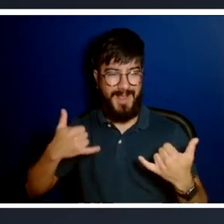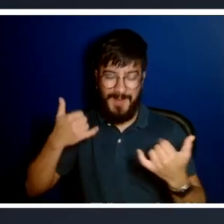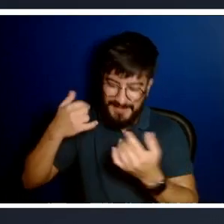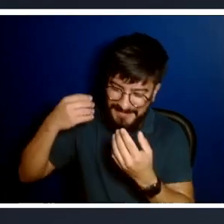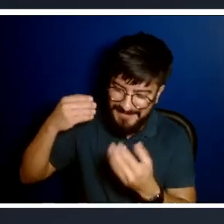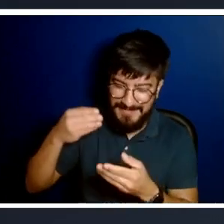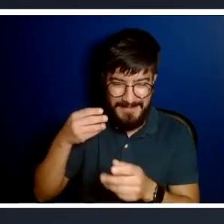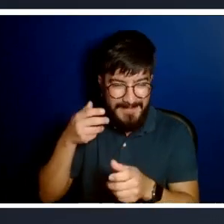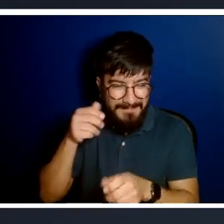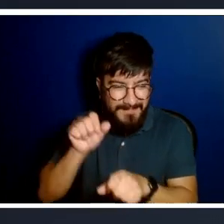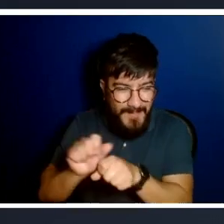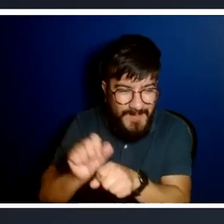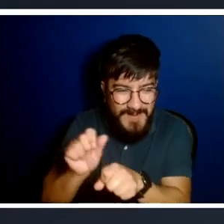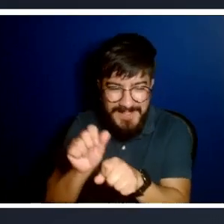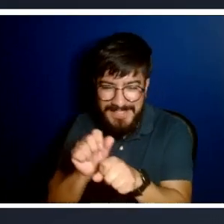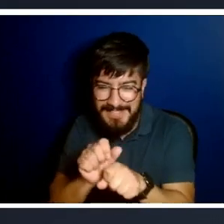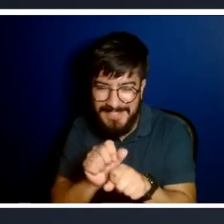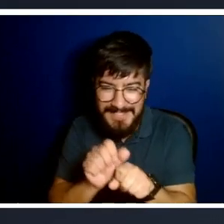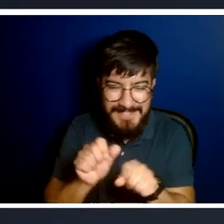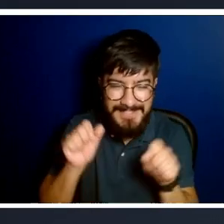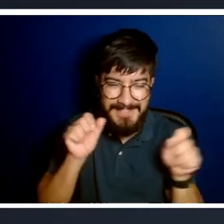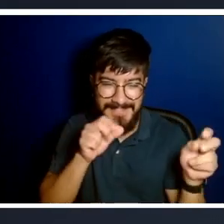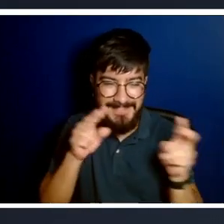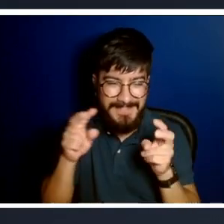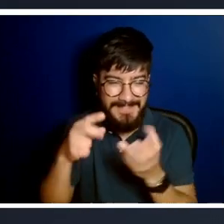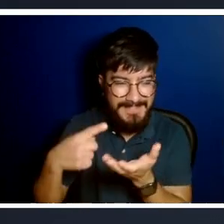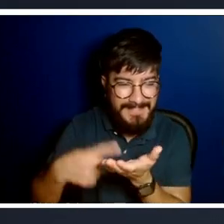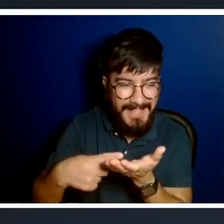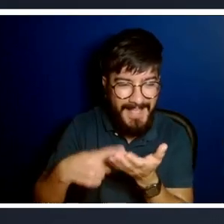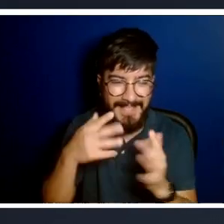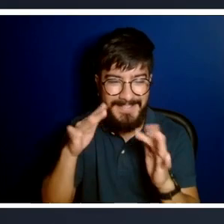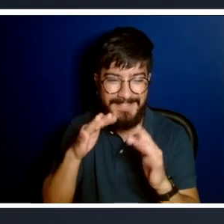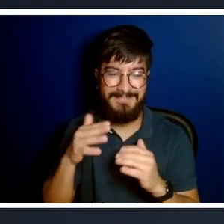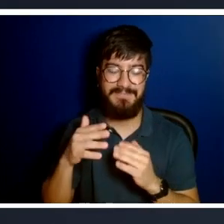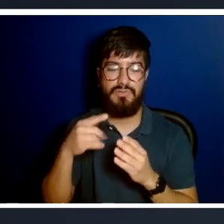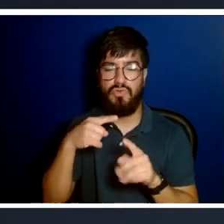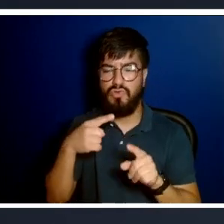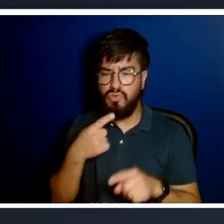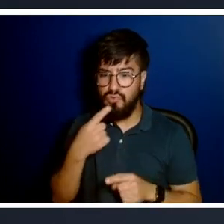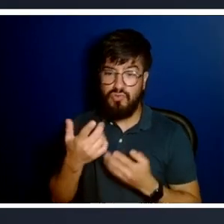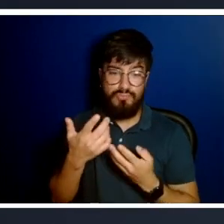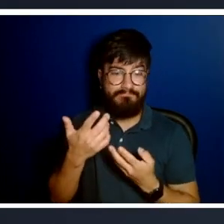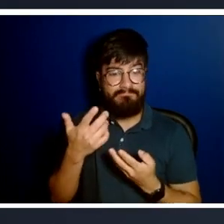be announced by the beginning of August. Could be the middle of August with see what happens.